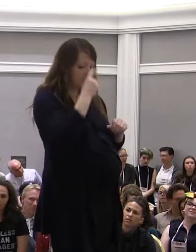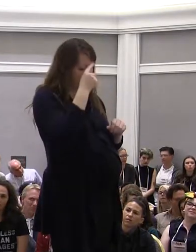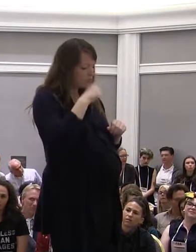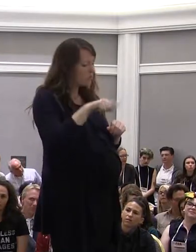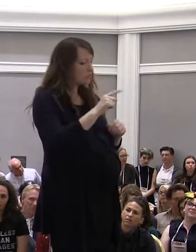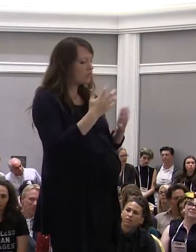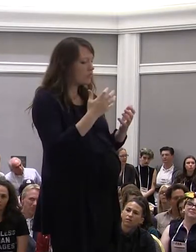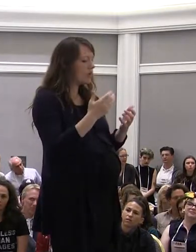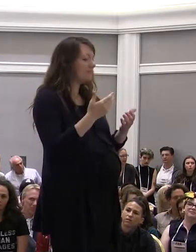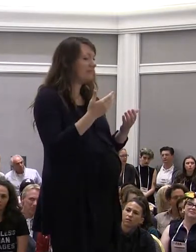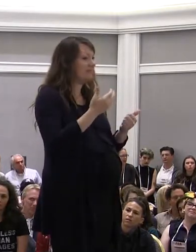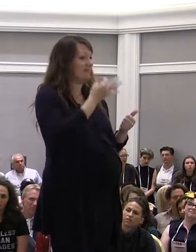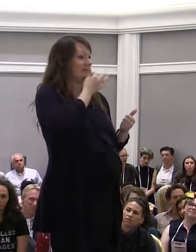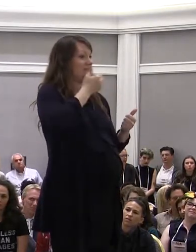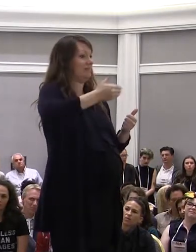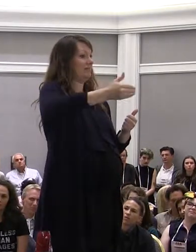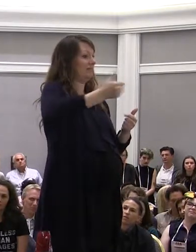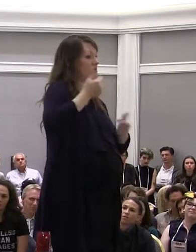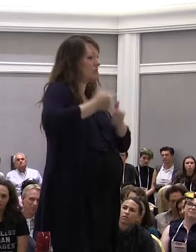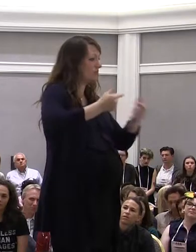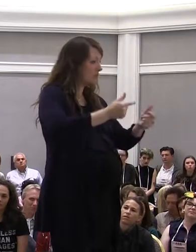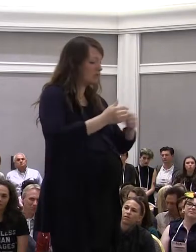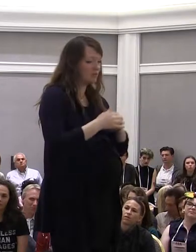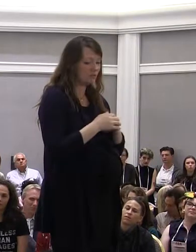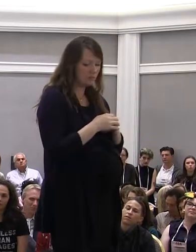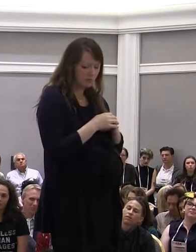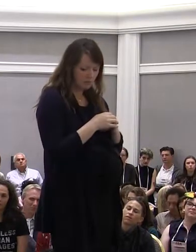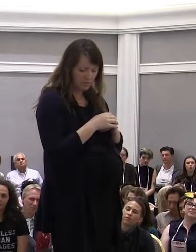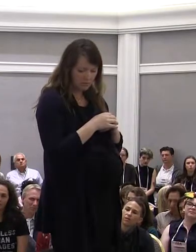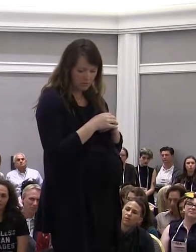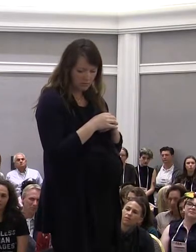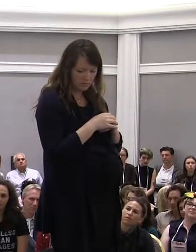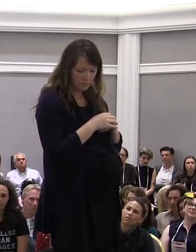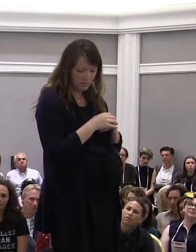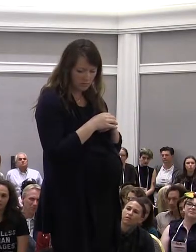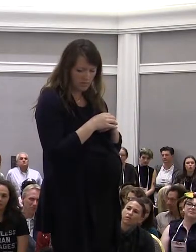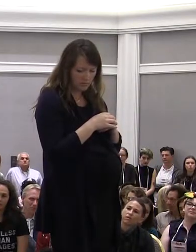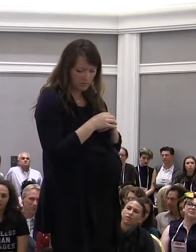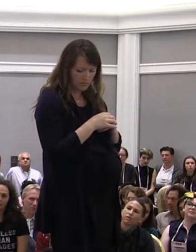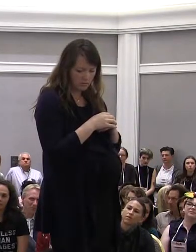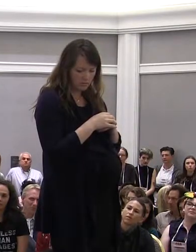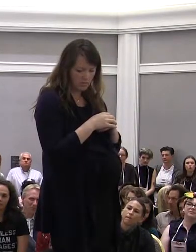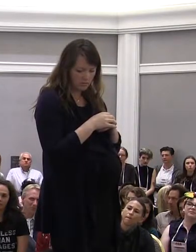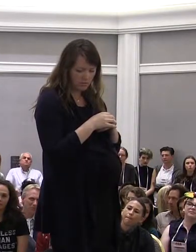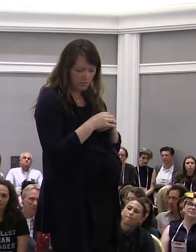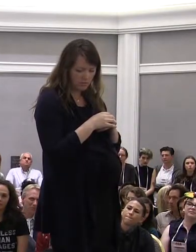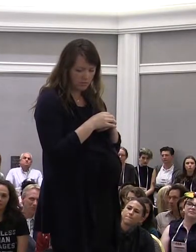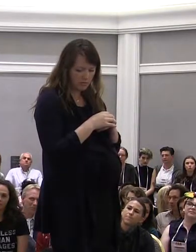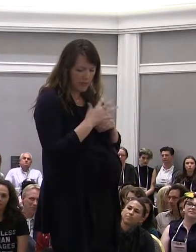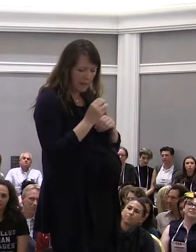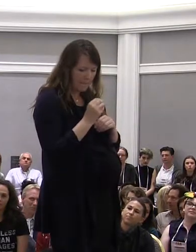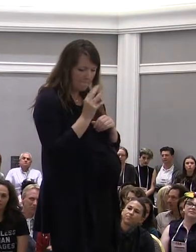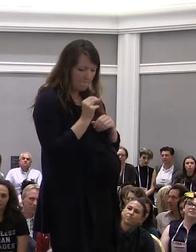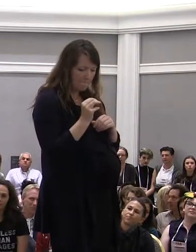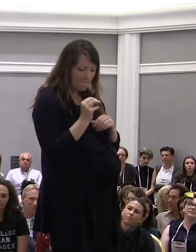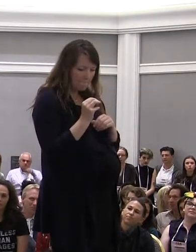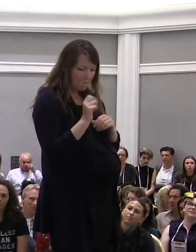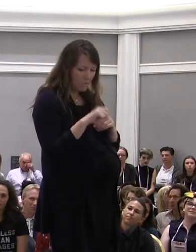and the upcoming generation in neighborhood. (filler words)